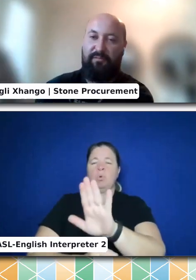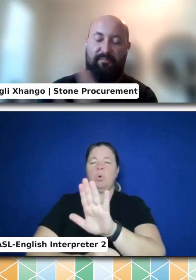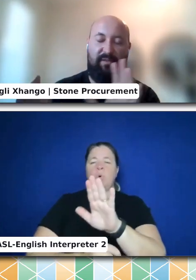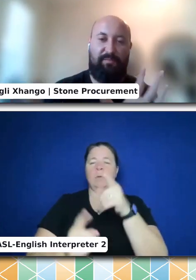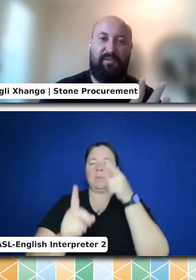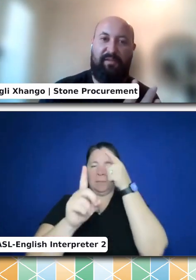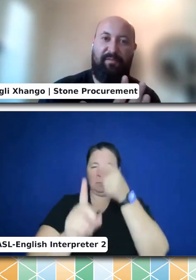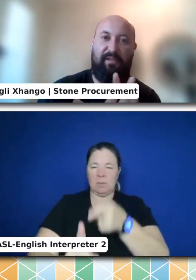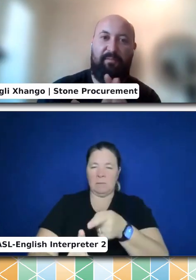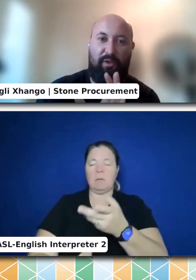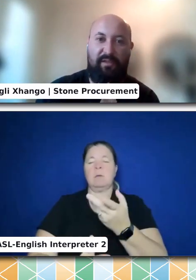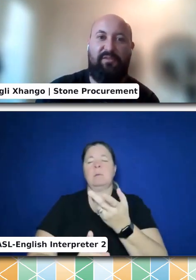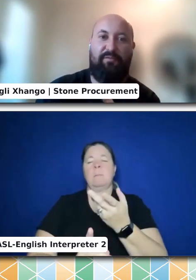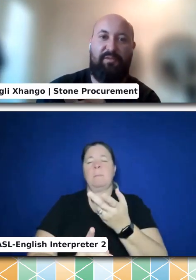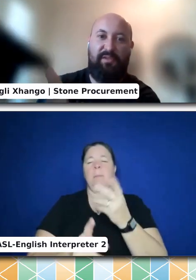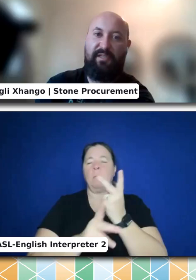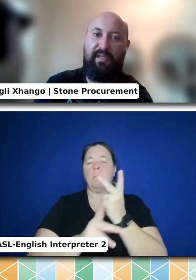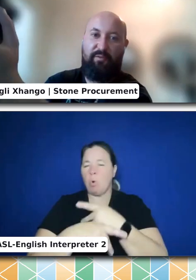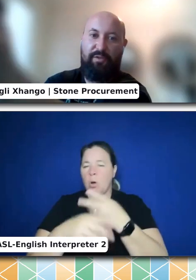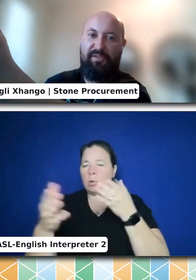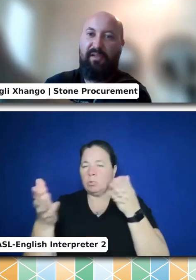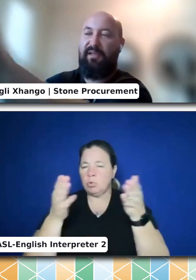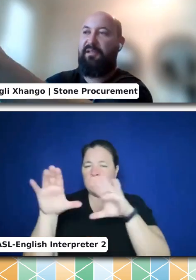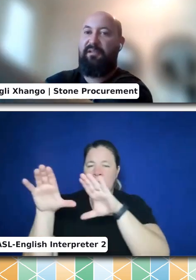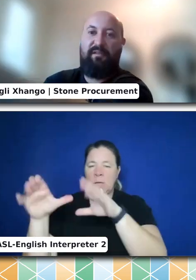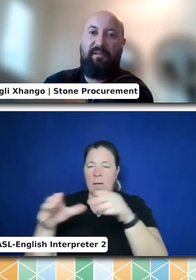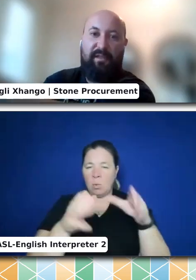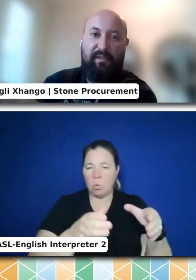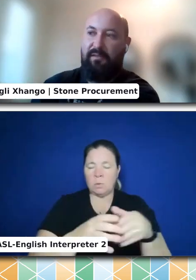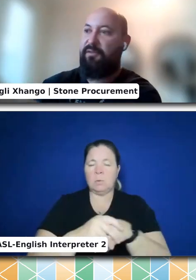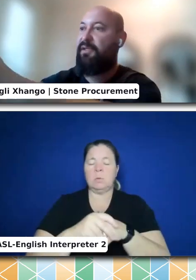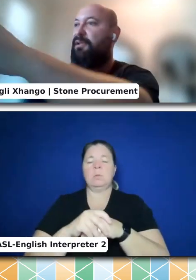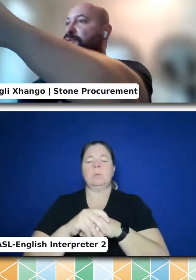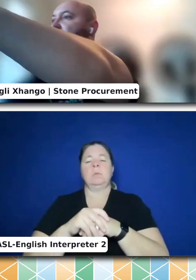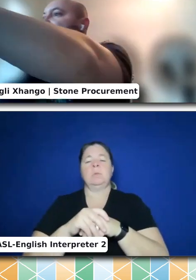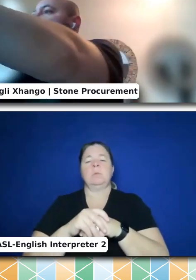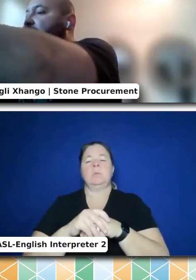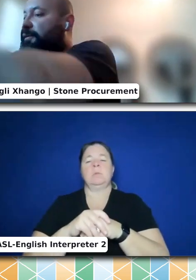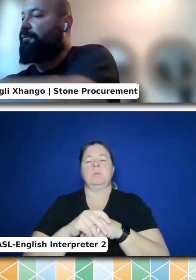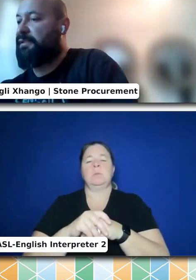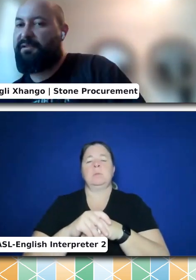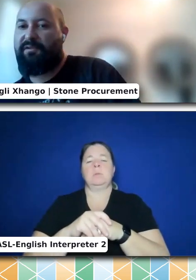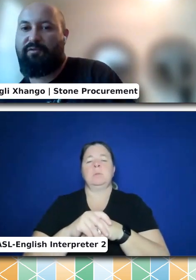Specific product services categories.